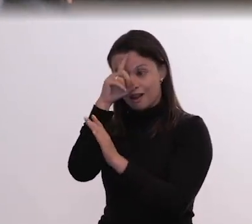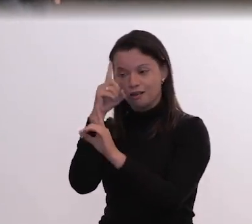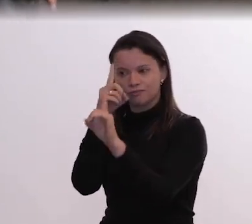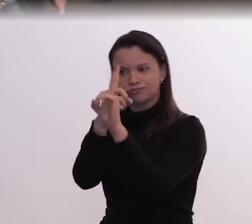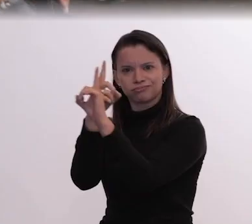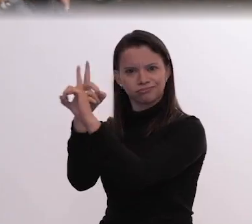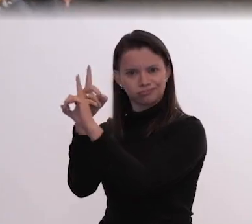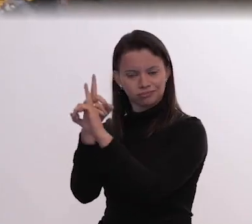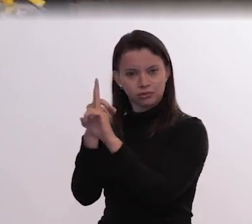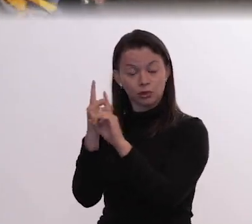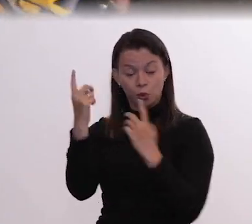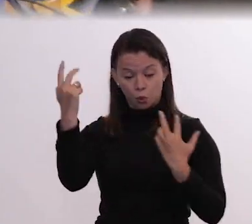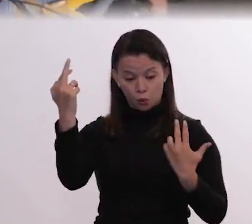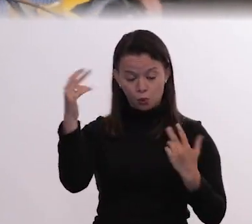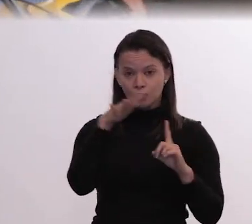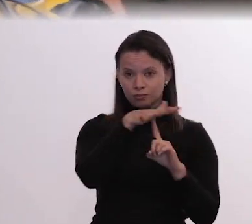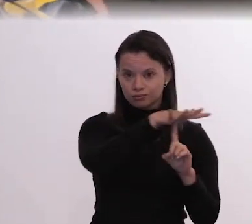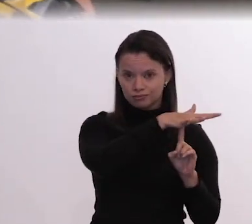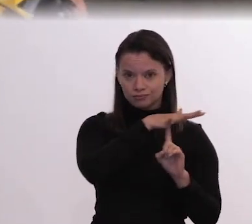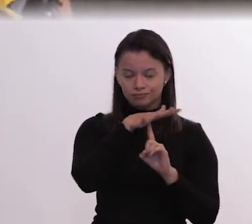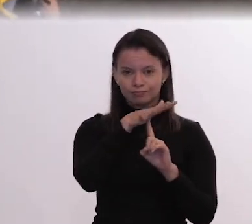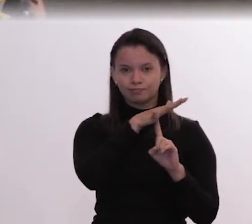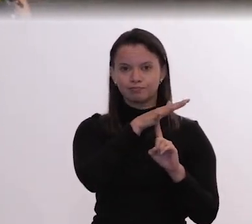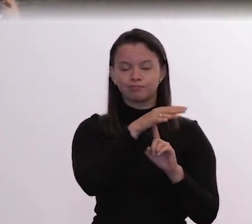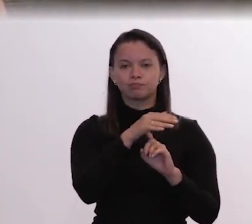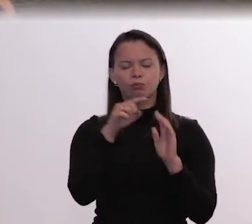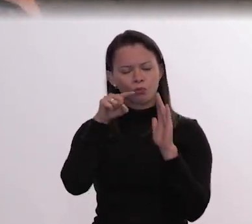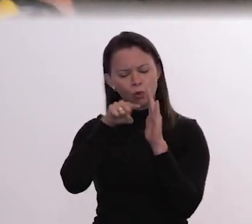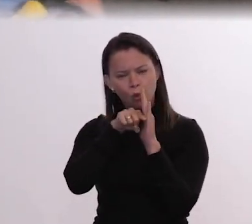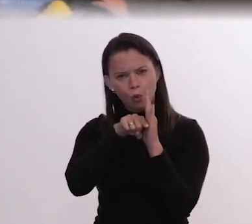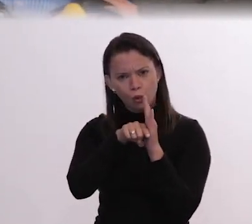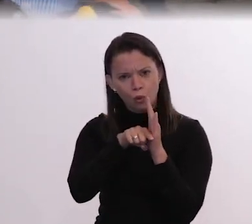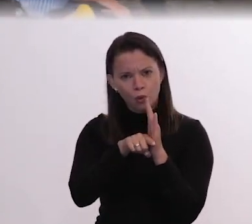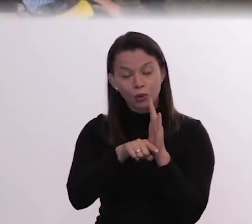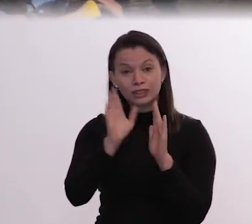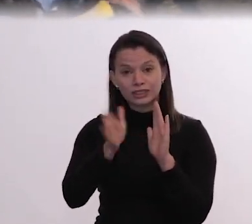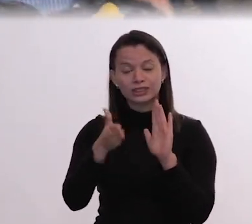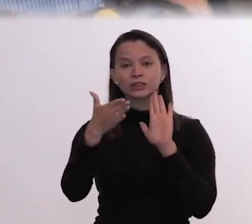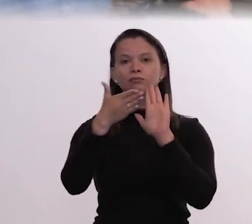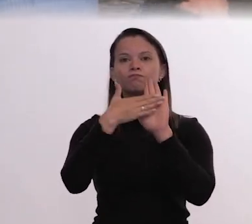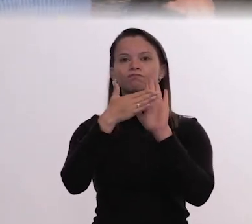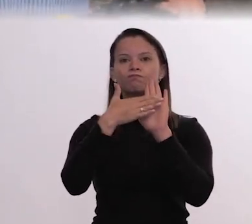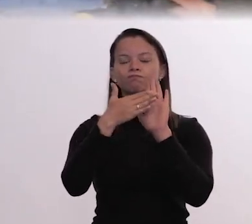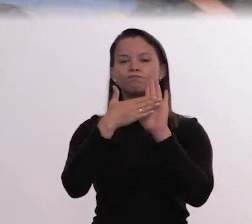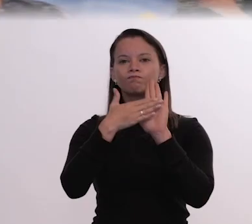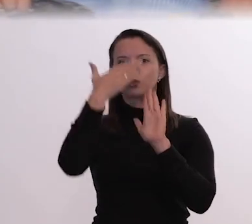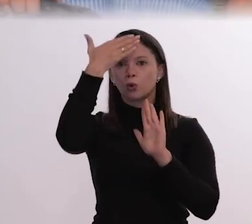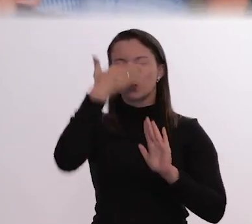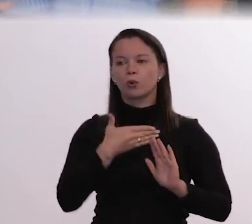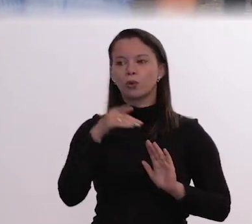have much better recovery rates, lower nosocomial infection rate and better outcome.